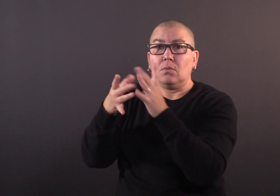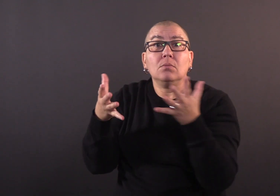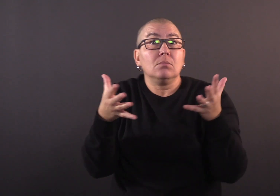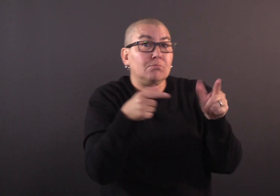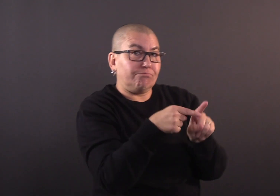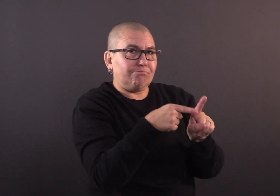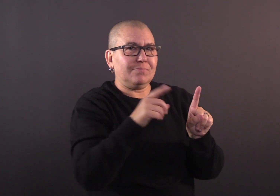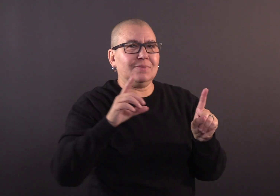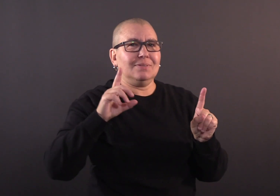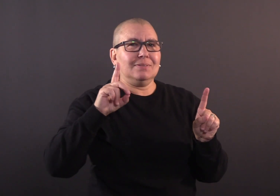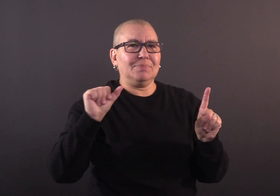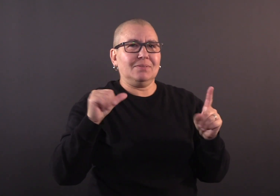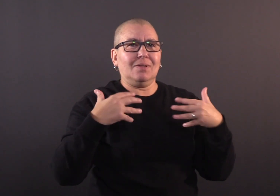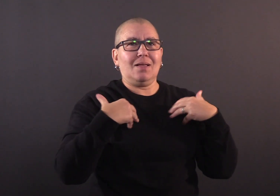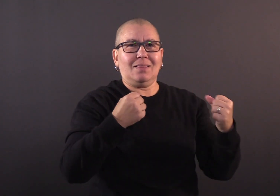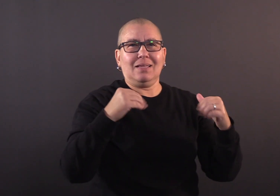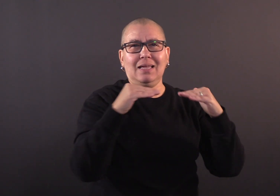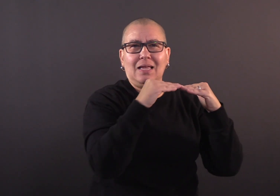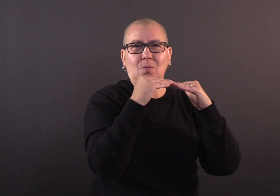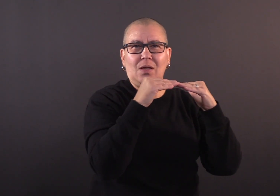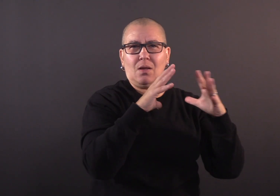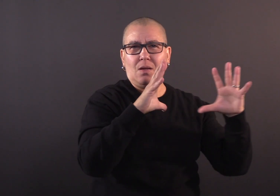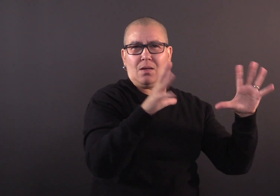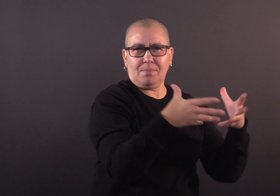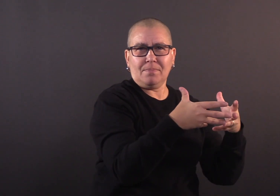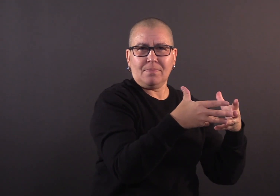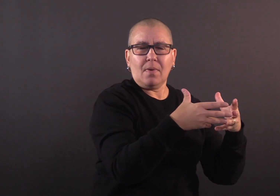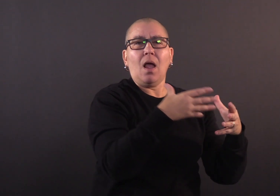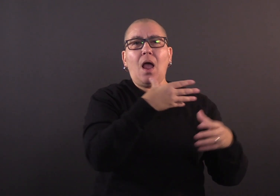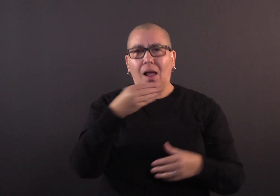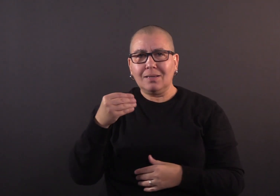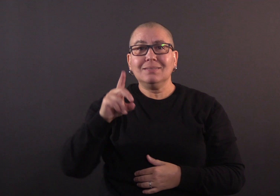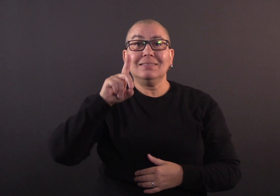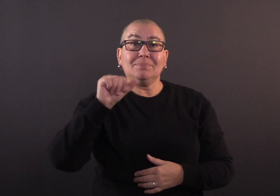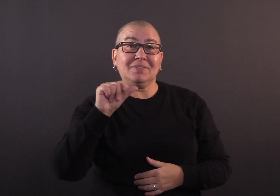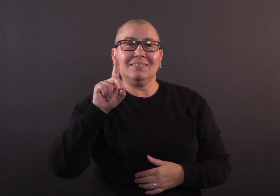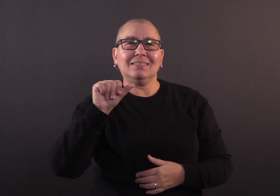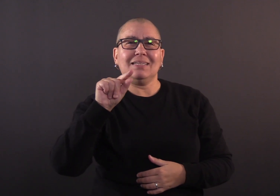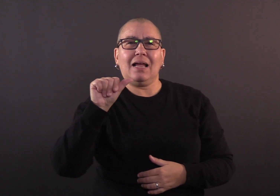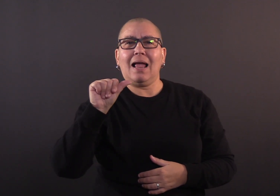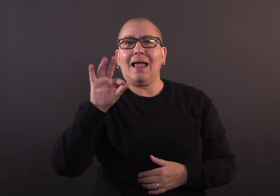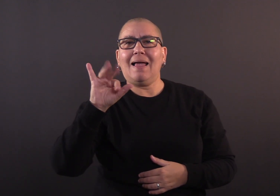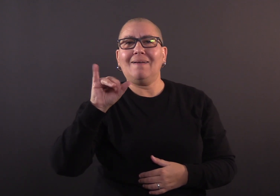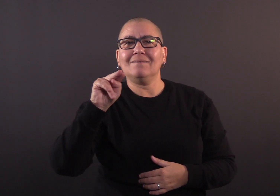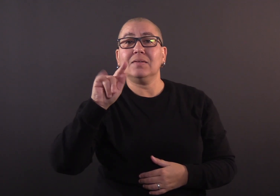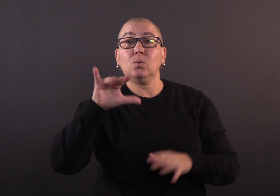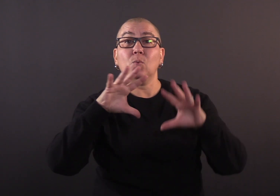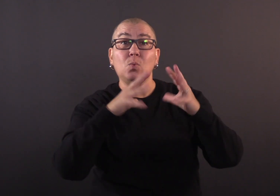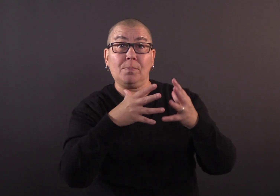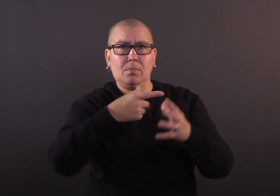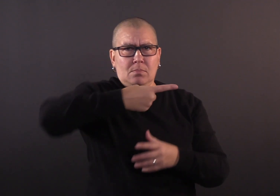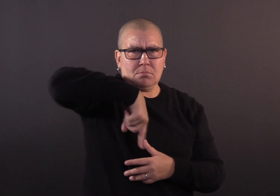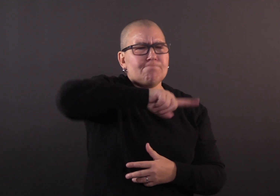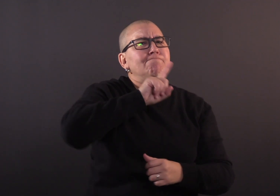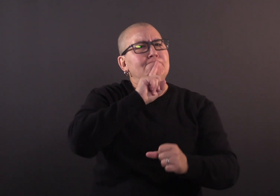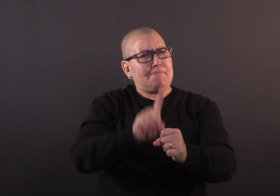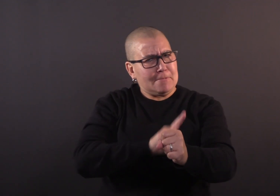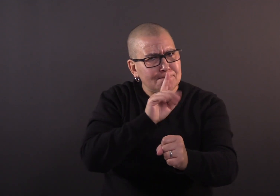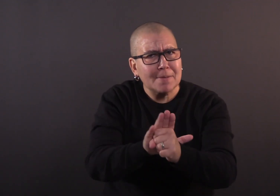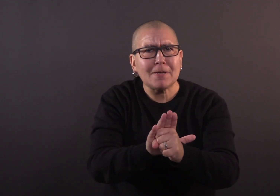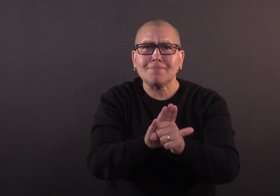Collaborative and the Disability Data Affinity Group, the agency is devoted to strengthening its